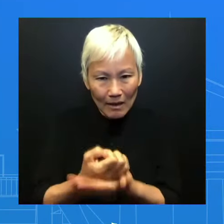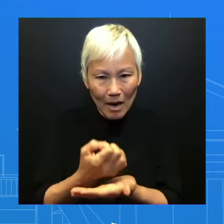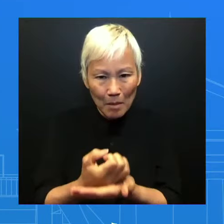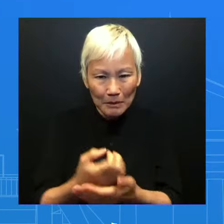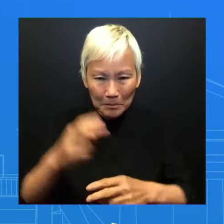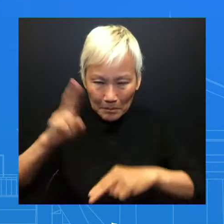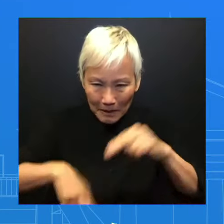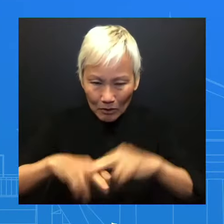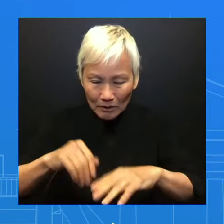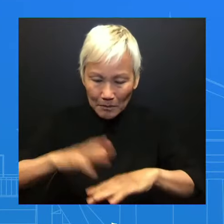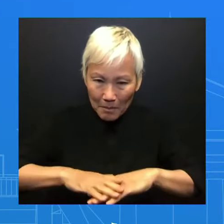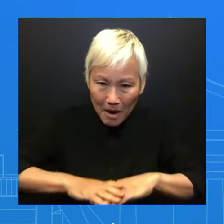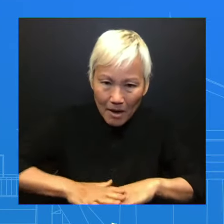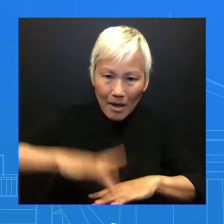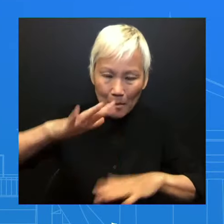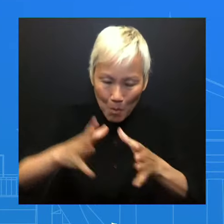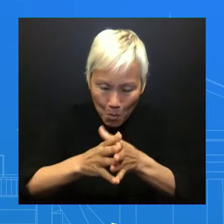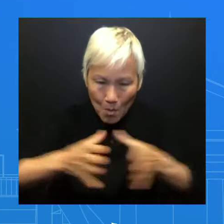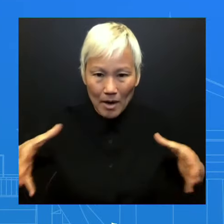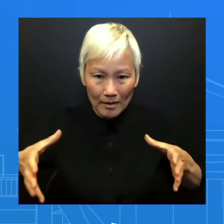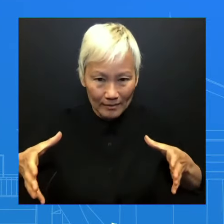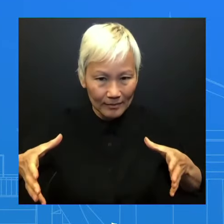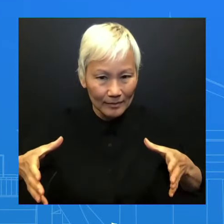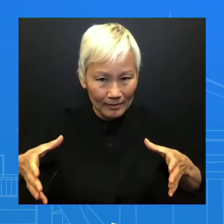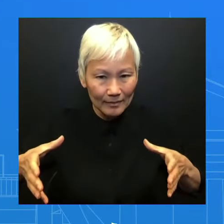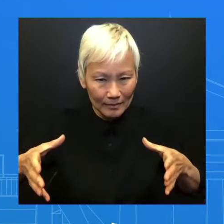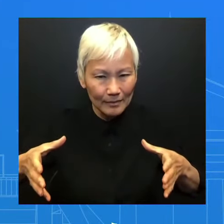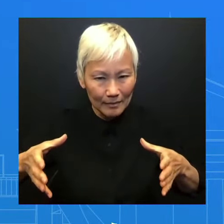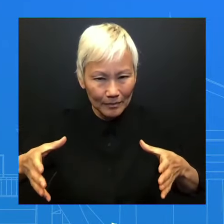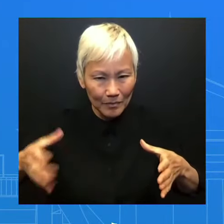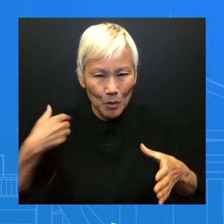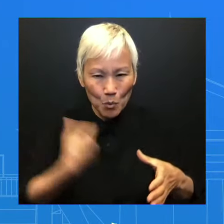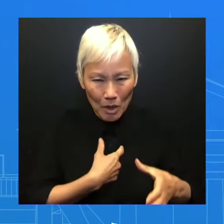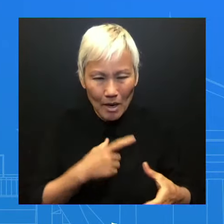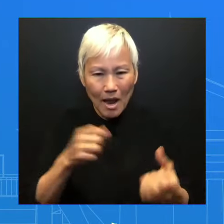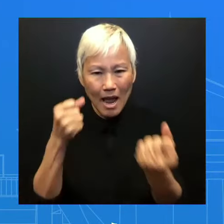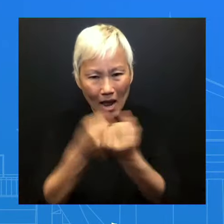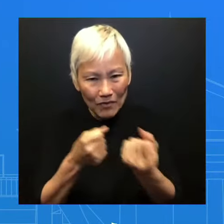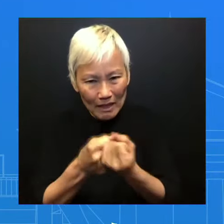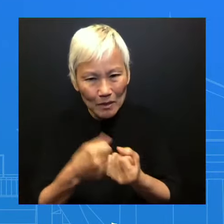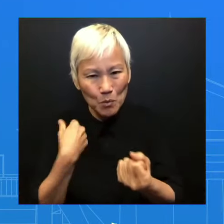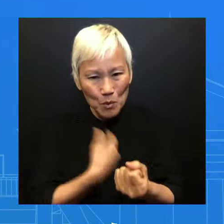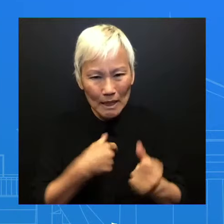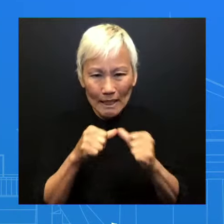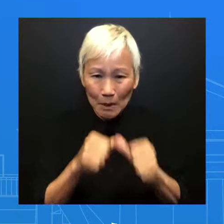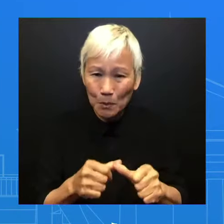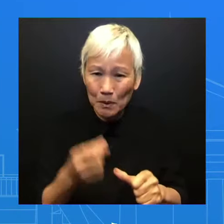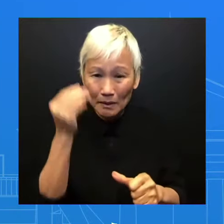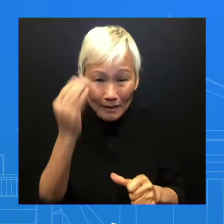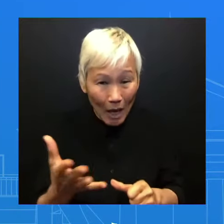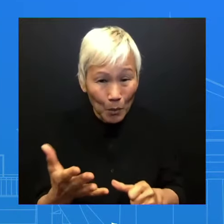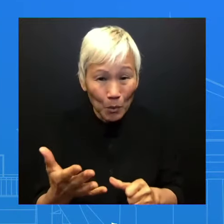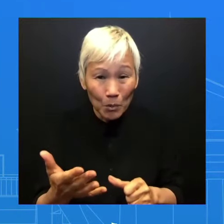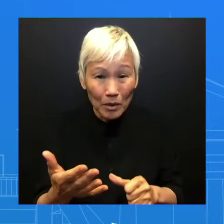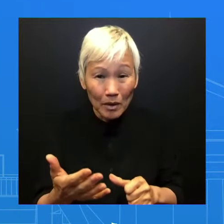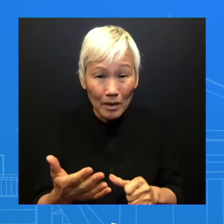This is what the President is fighting for. We're going to continue to tell and continue to say what we've been saying for months, which is: Congress needs to get this done.